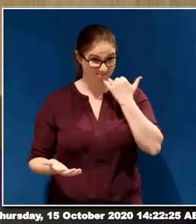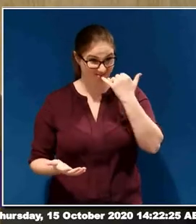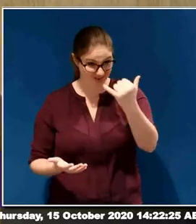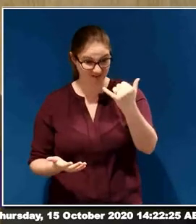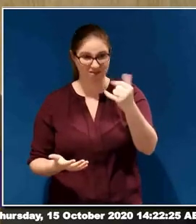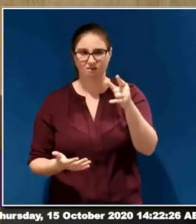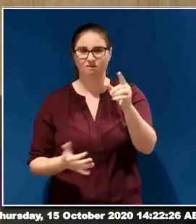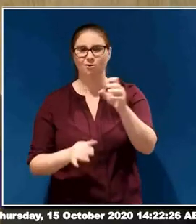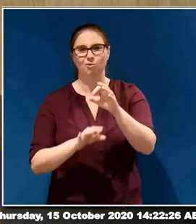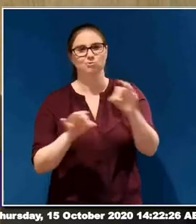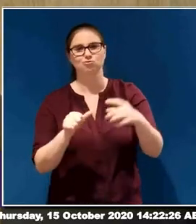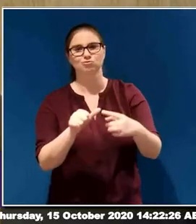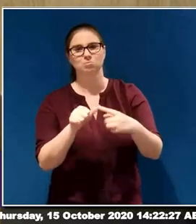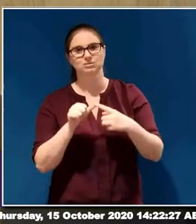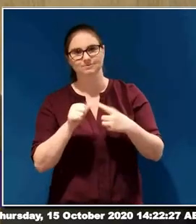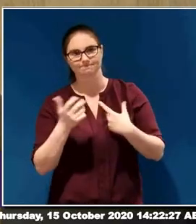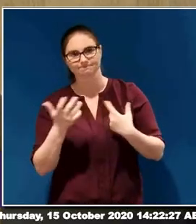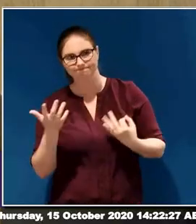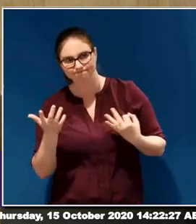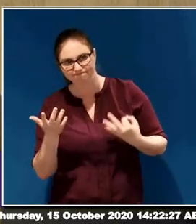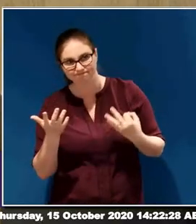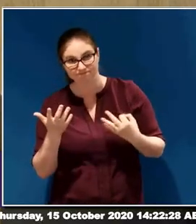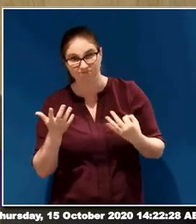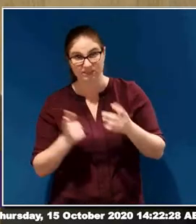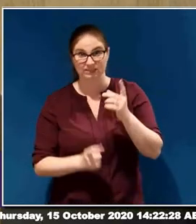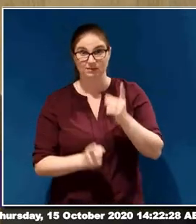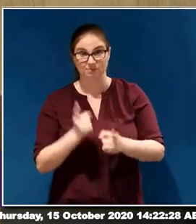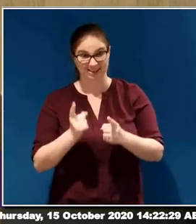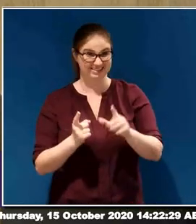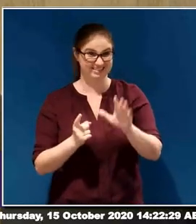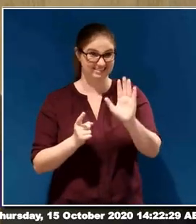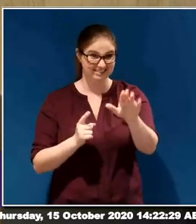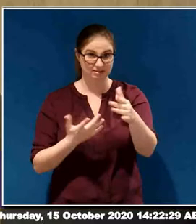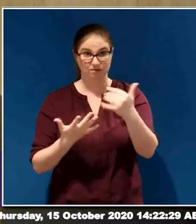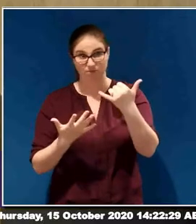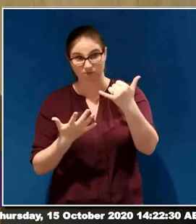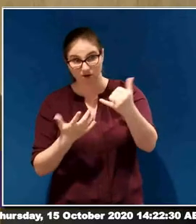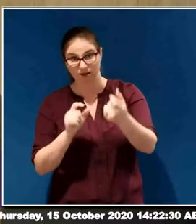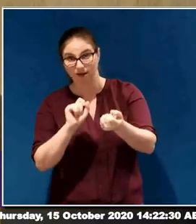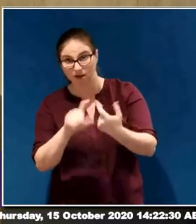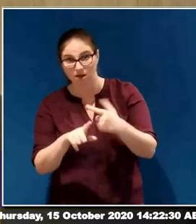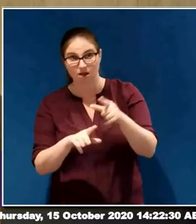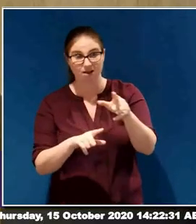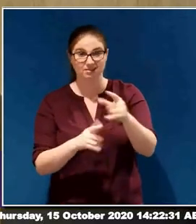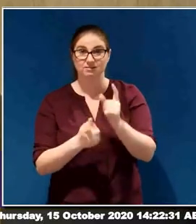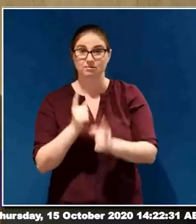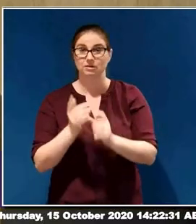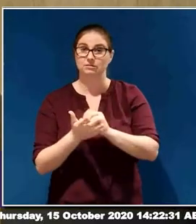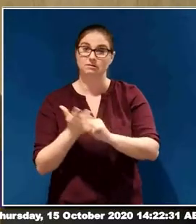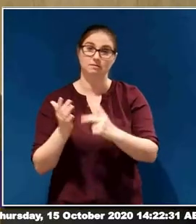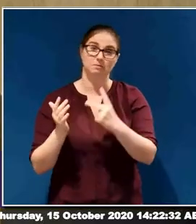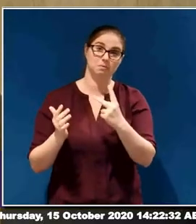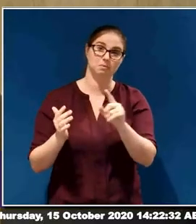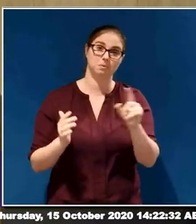even to get any response at all. But I must say some principals were quick off the mark and said "Yes, I've